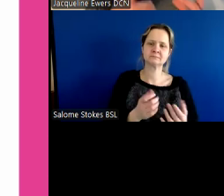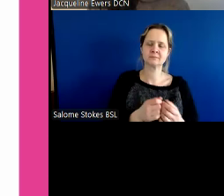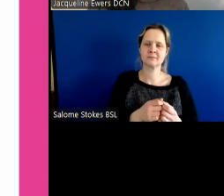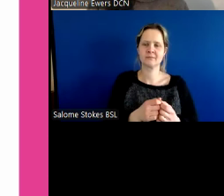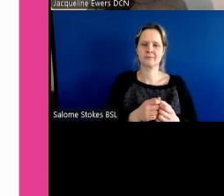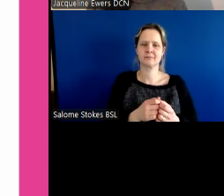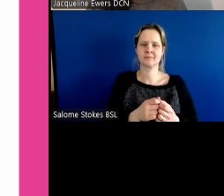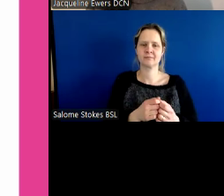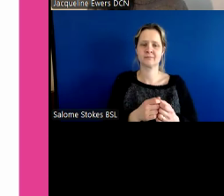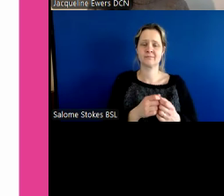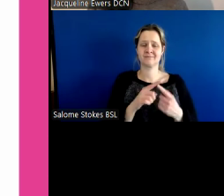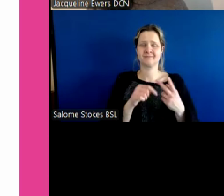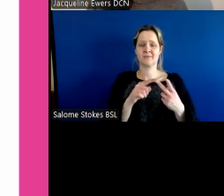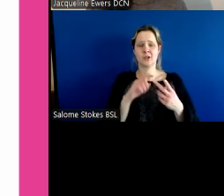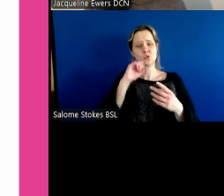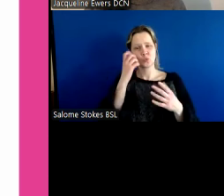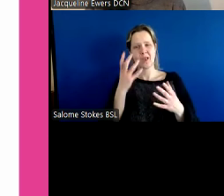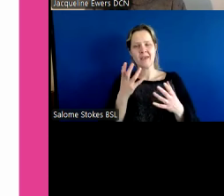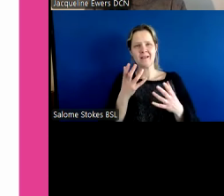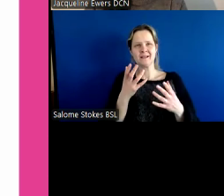You will generate lower quality contact data.